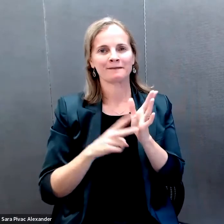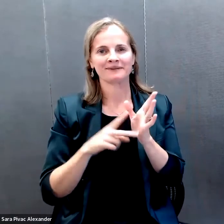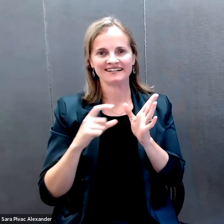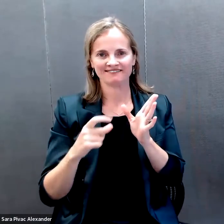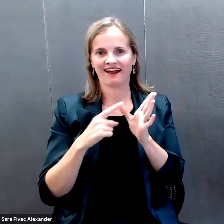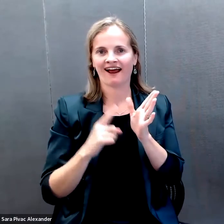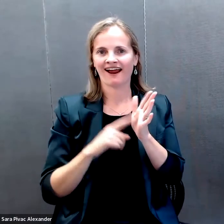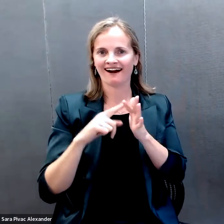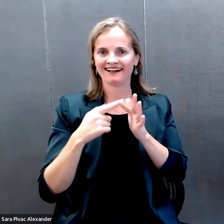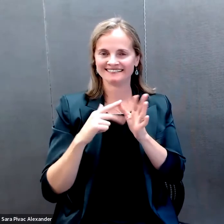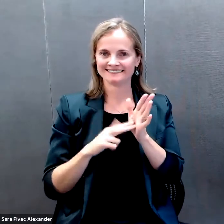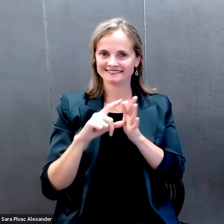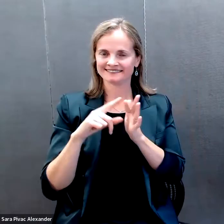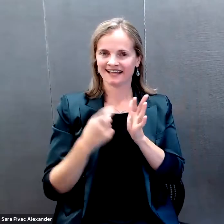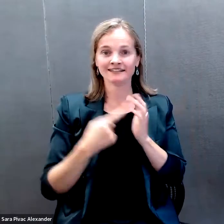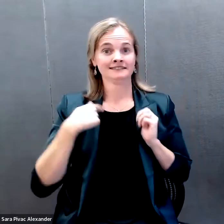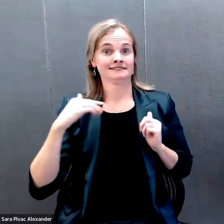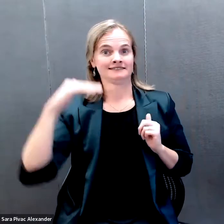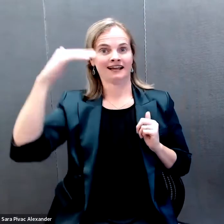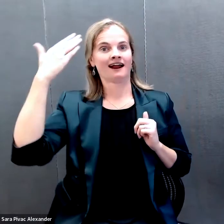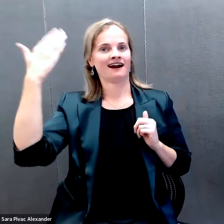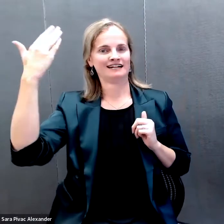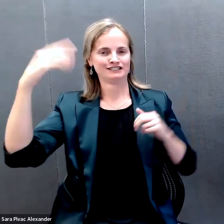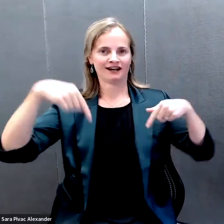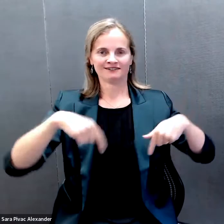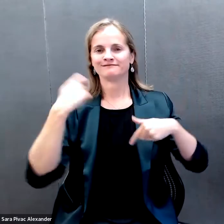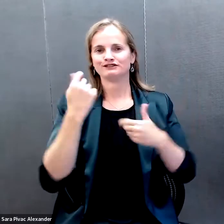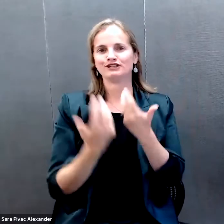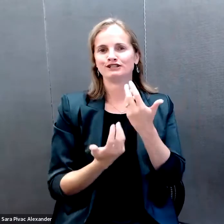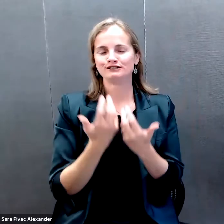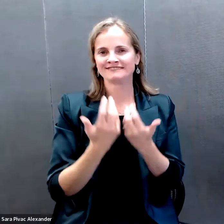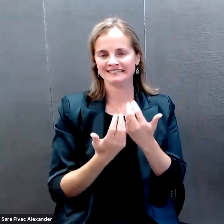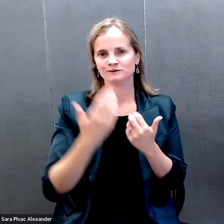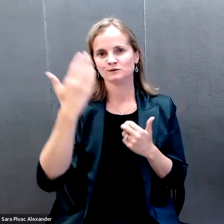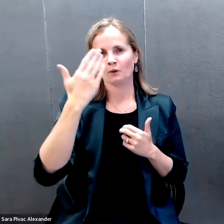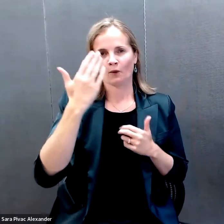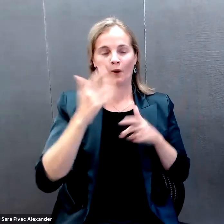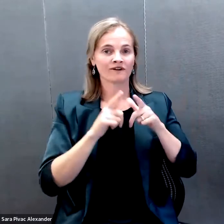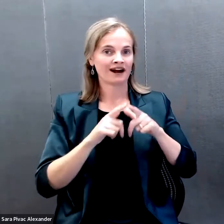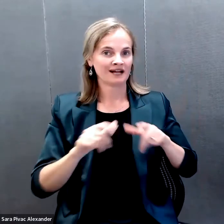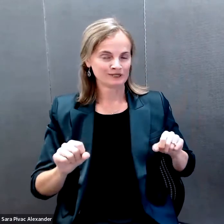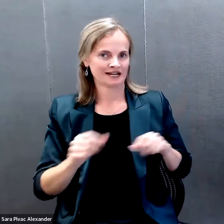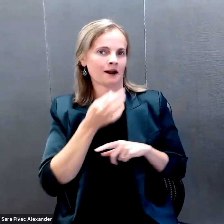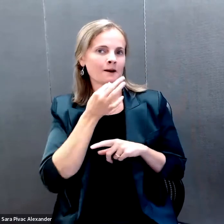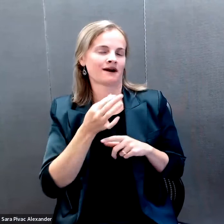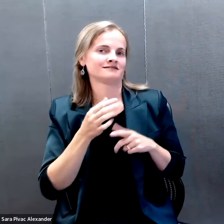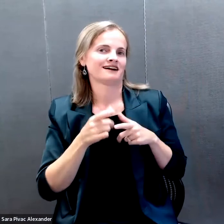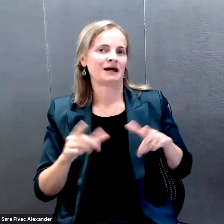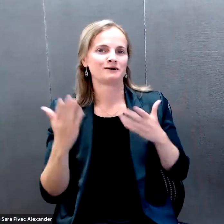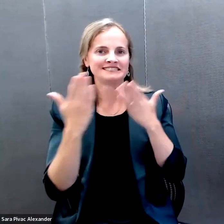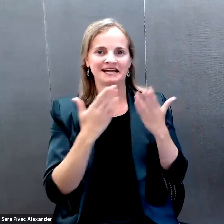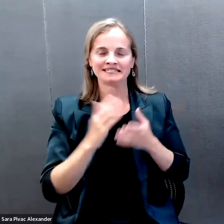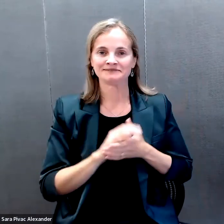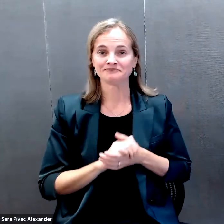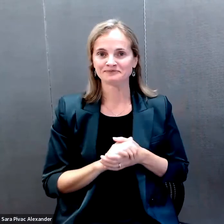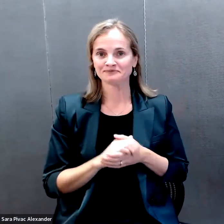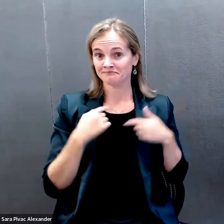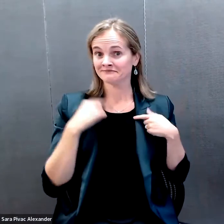my name is Sara Pivac Alexander and I'm a Senior Lecturer here at Victoria University in the school of linguistics and applied language studies